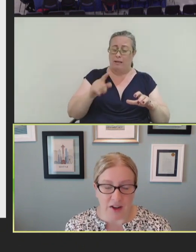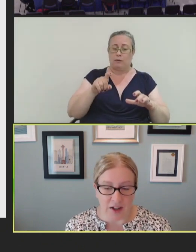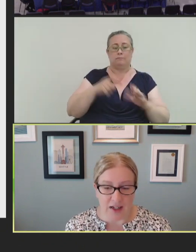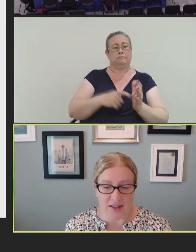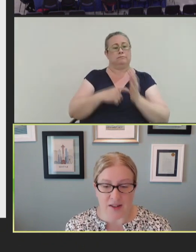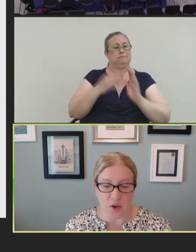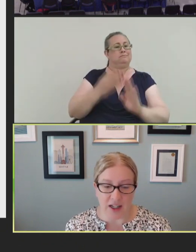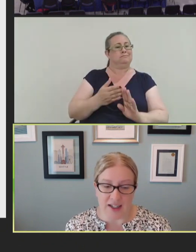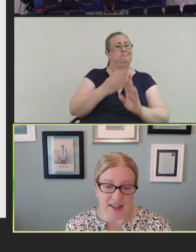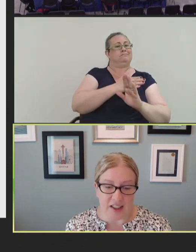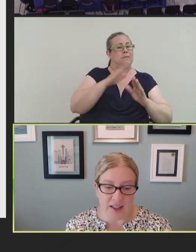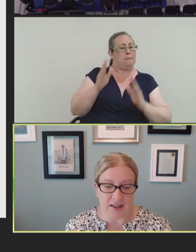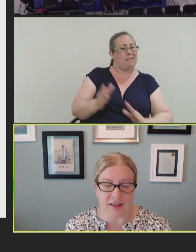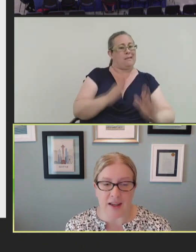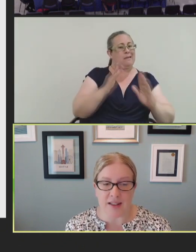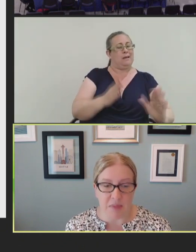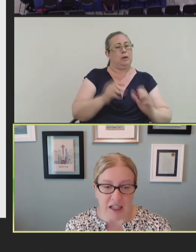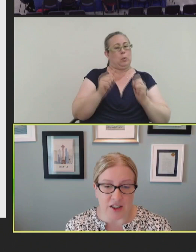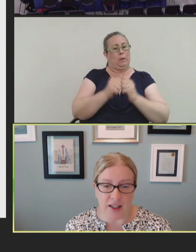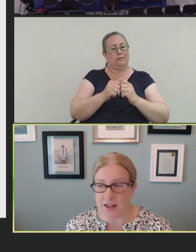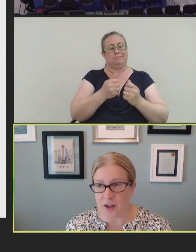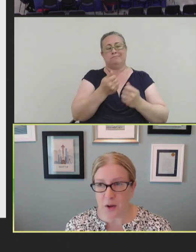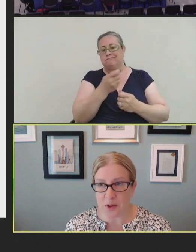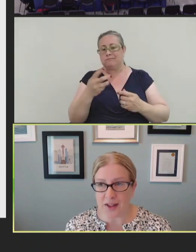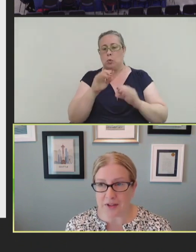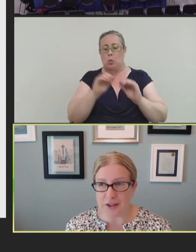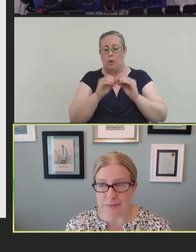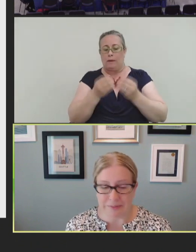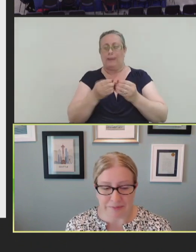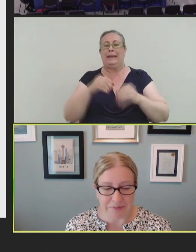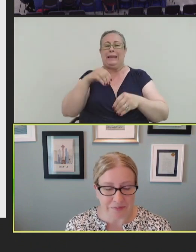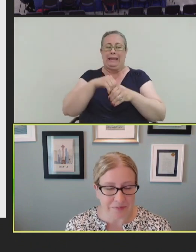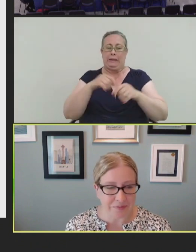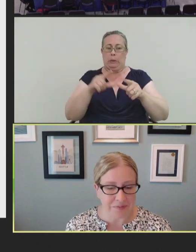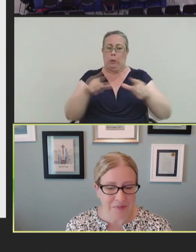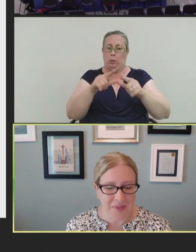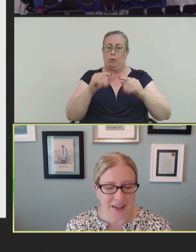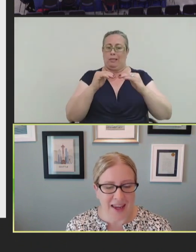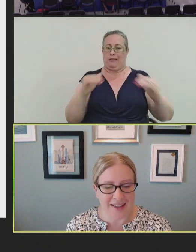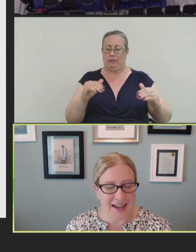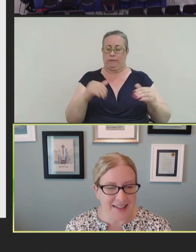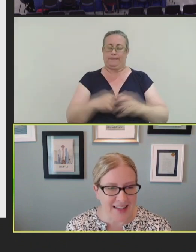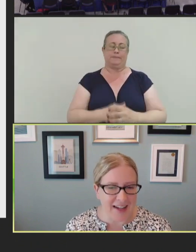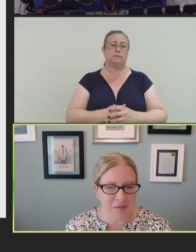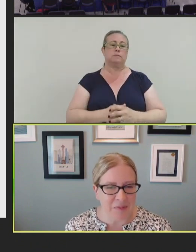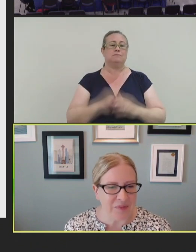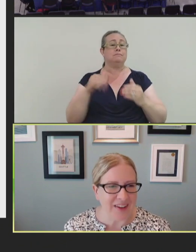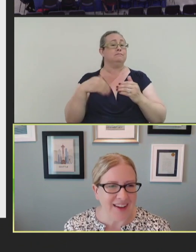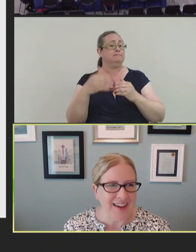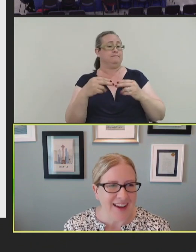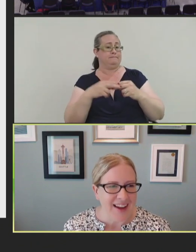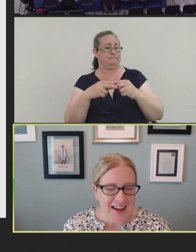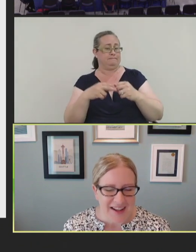various organizations, especially at the local level. Okay. Next slide.